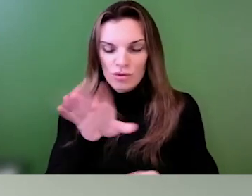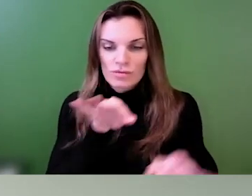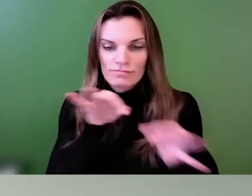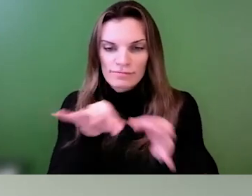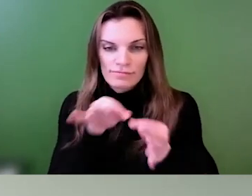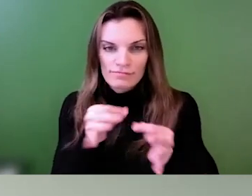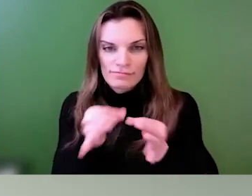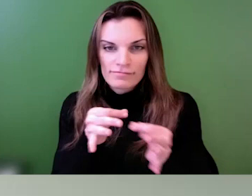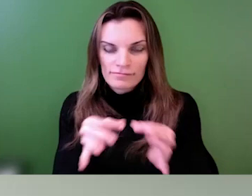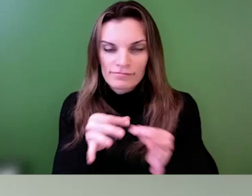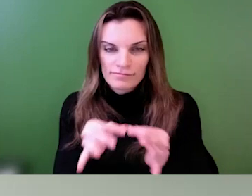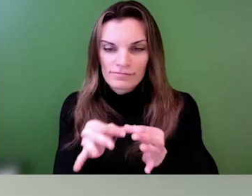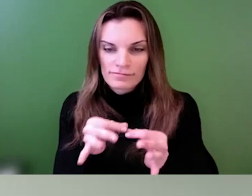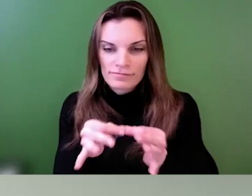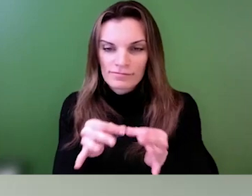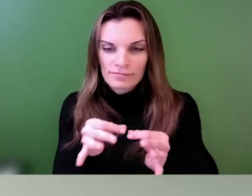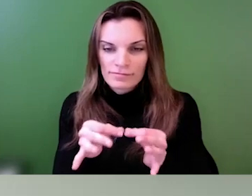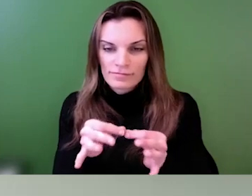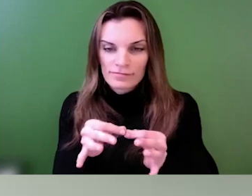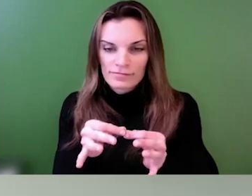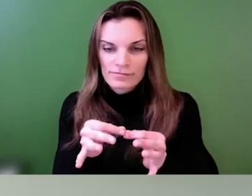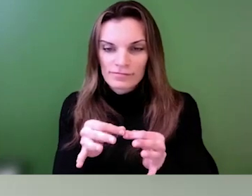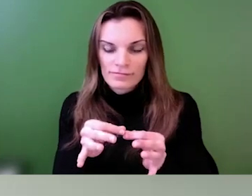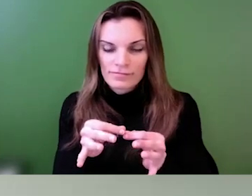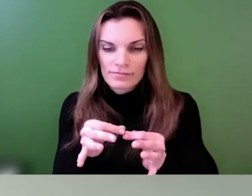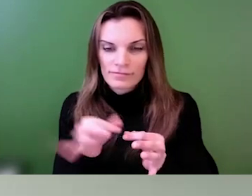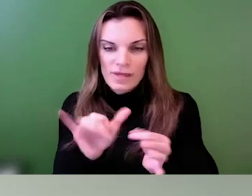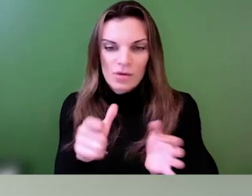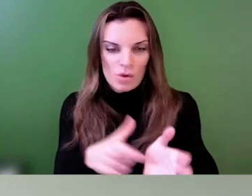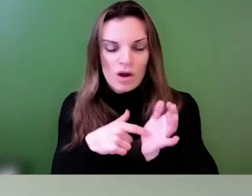defines as like a requirement